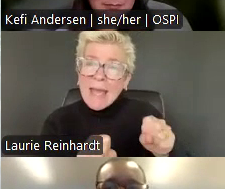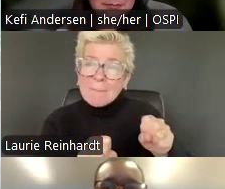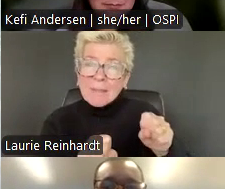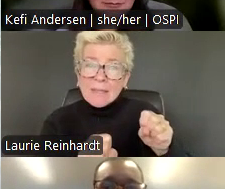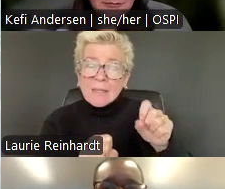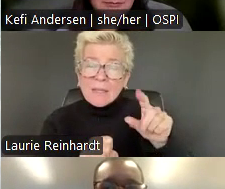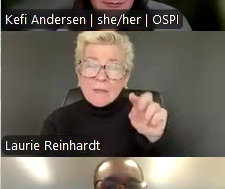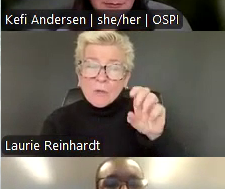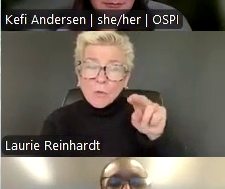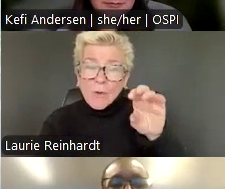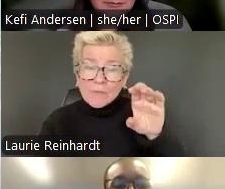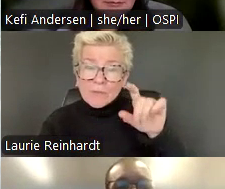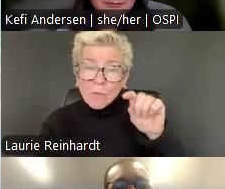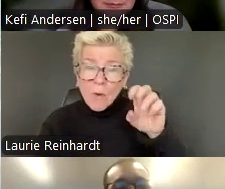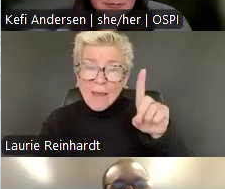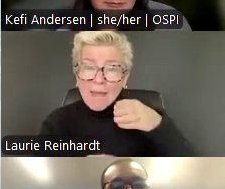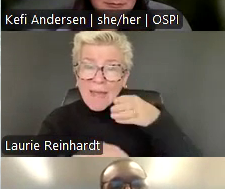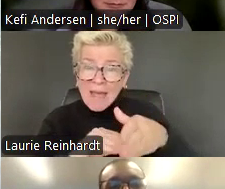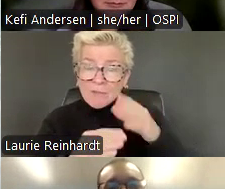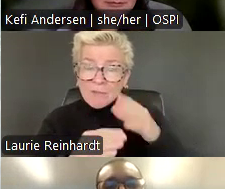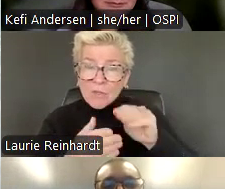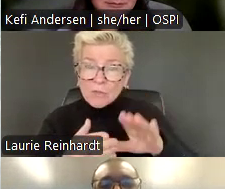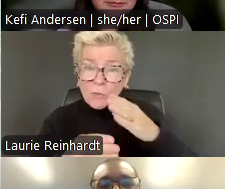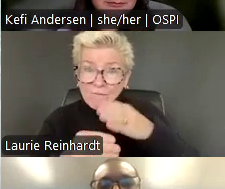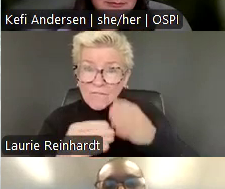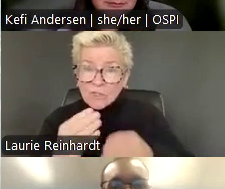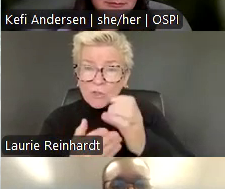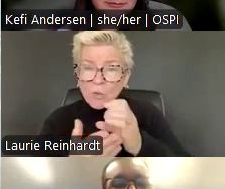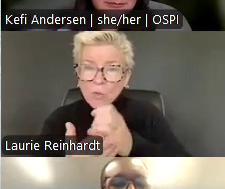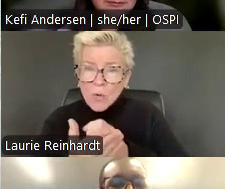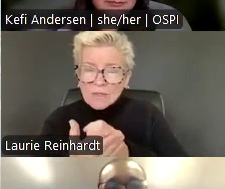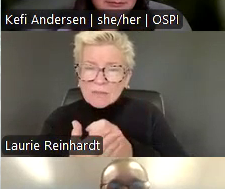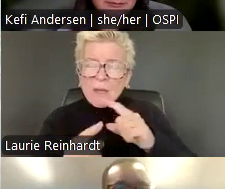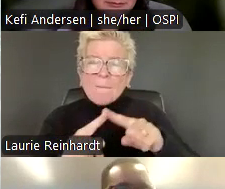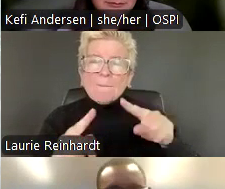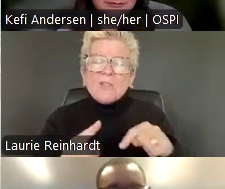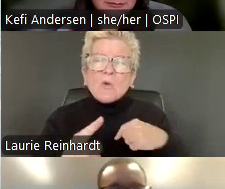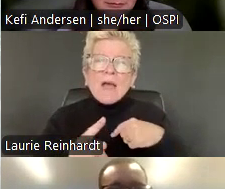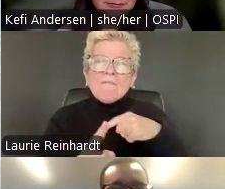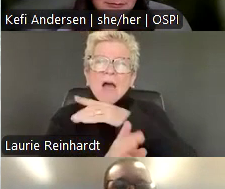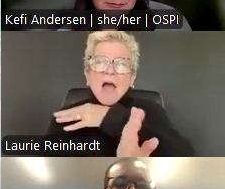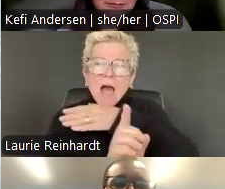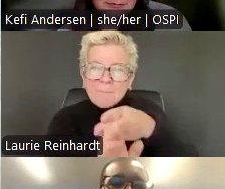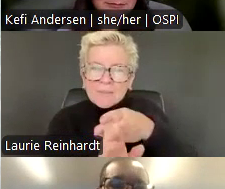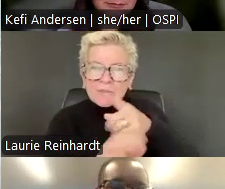completes the course but you have up until the student graduates to make any changes so if a